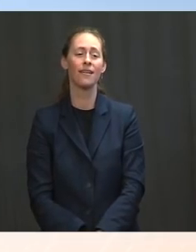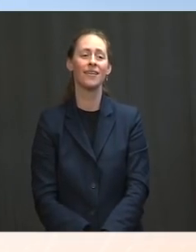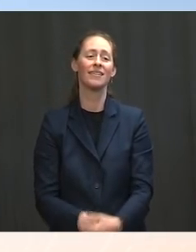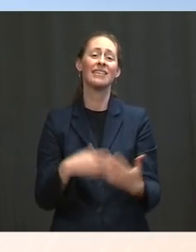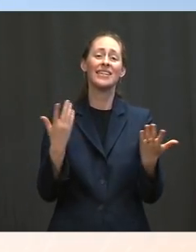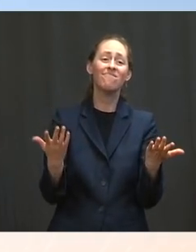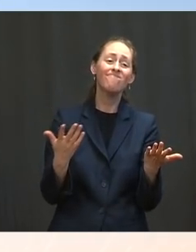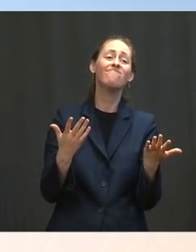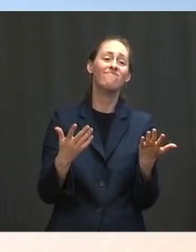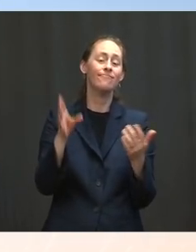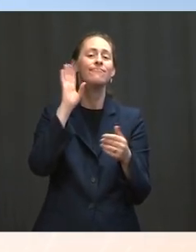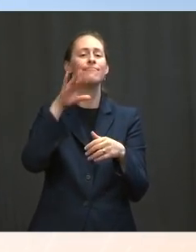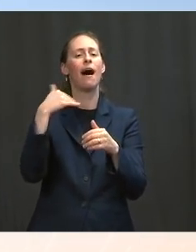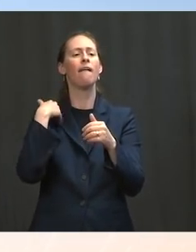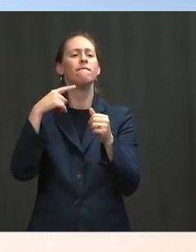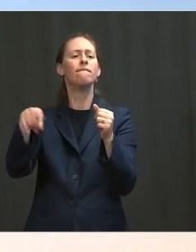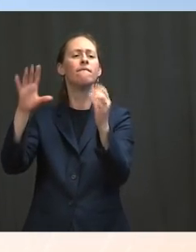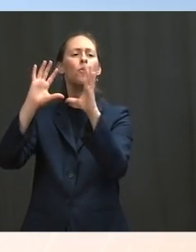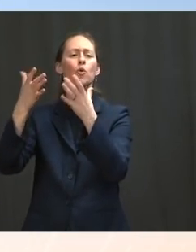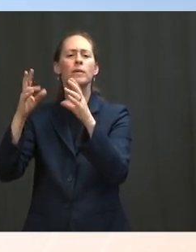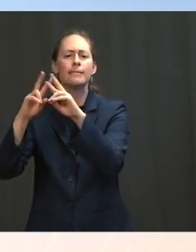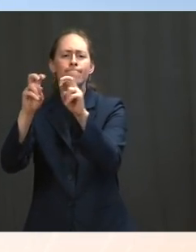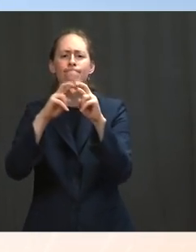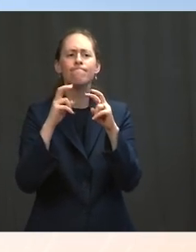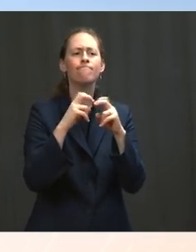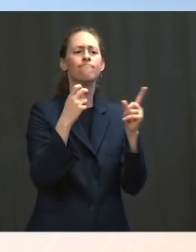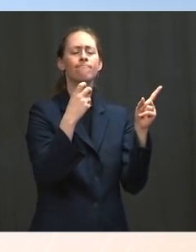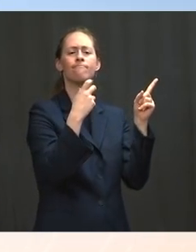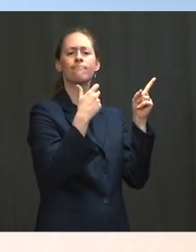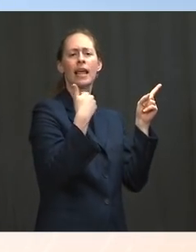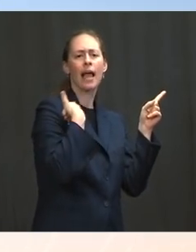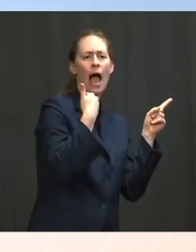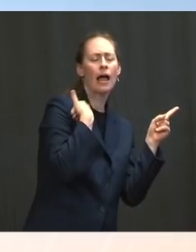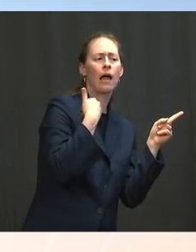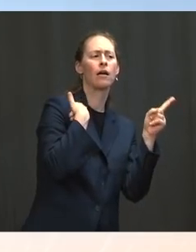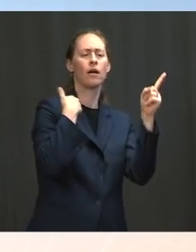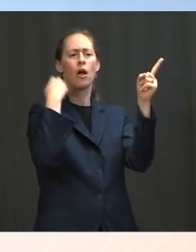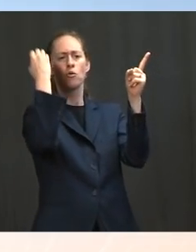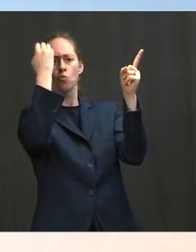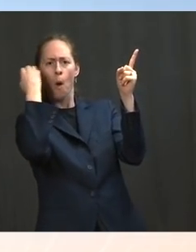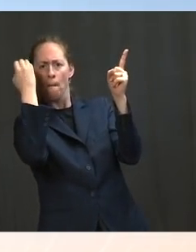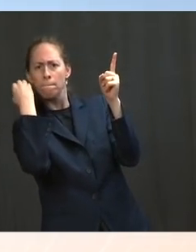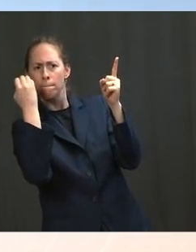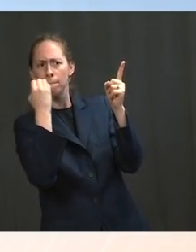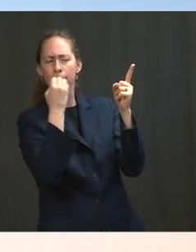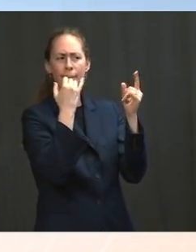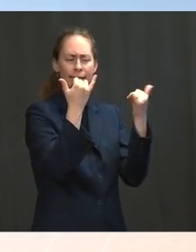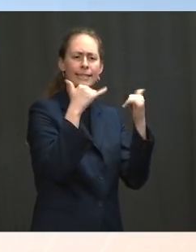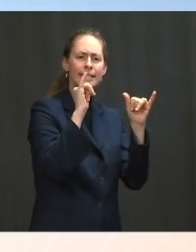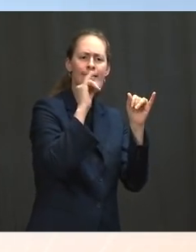with Canada, with European -- with our European partners, and we're working to continue to assess what criteria would need to be in place